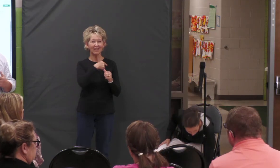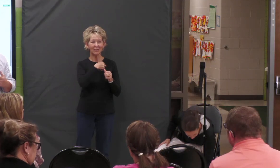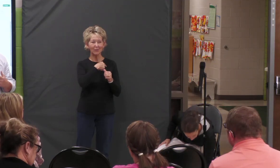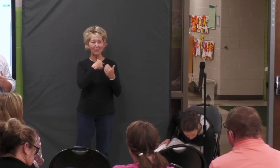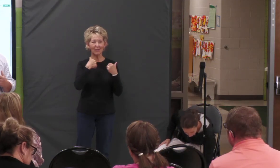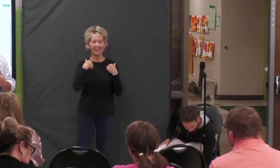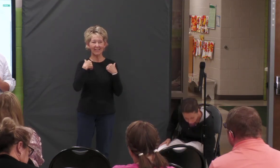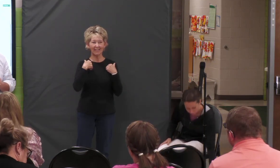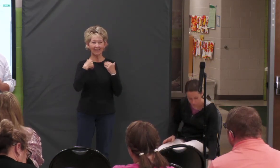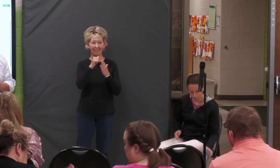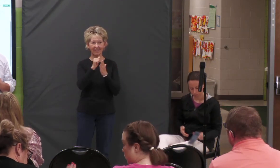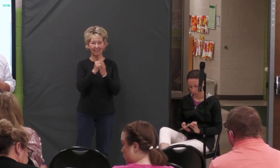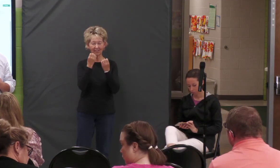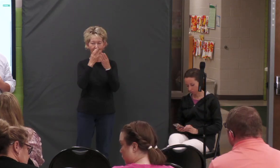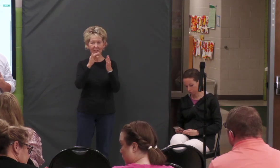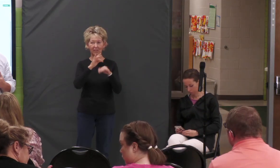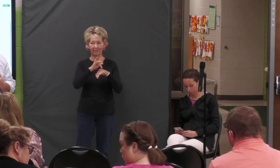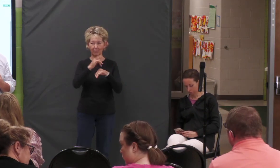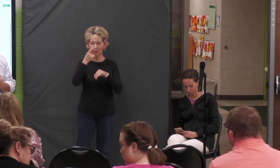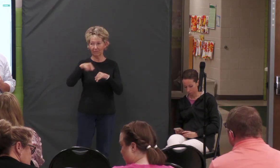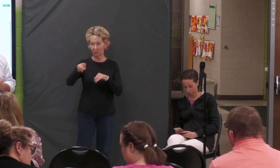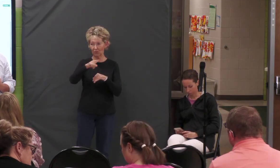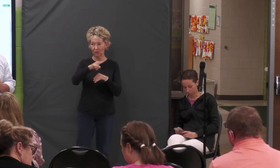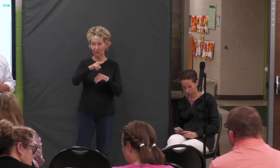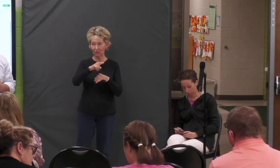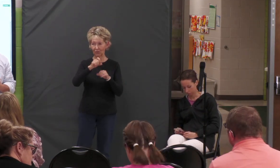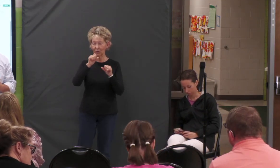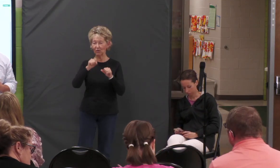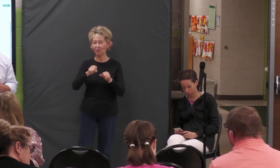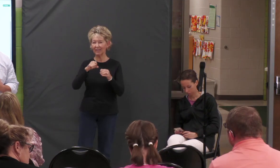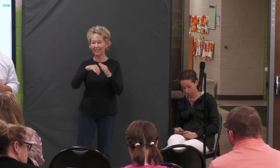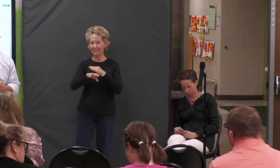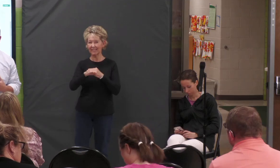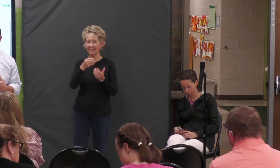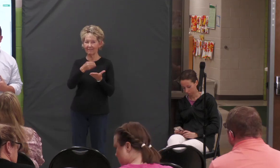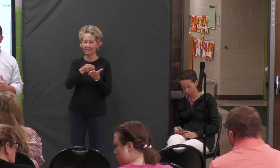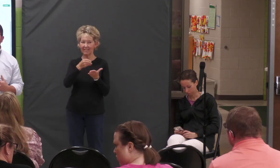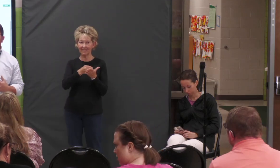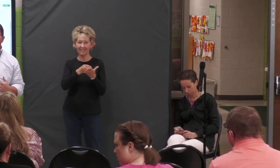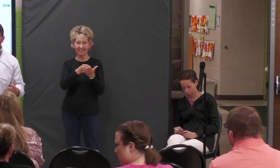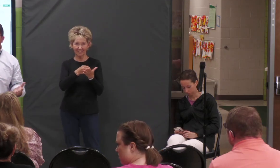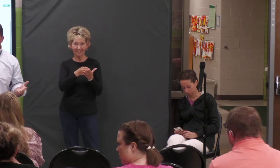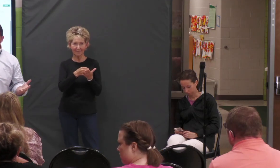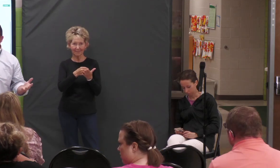account information there for you so that you can have access to those funds so um I just